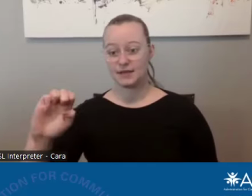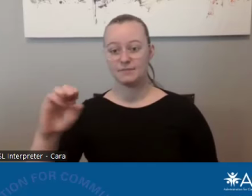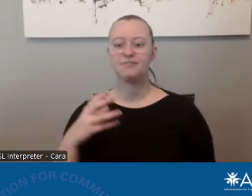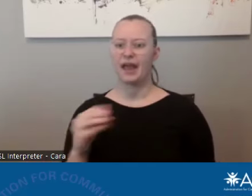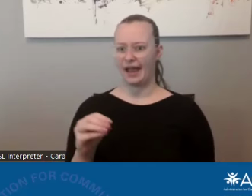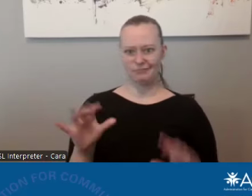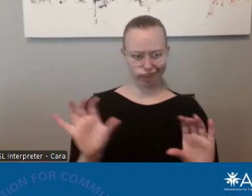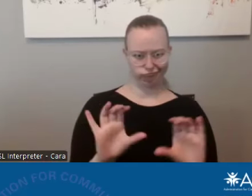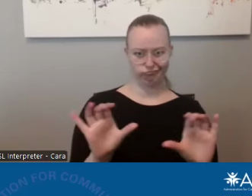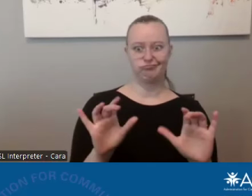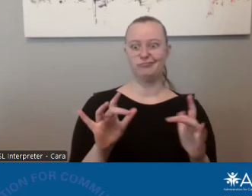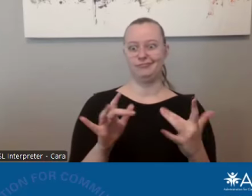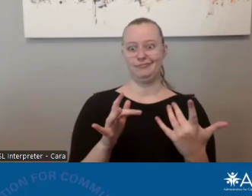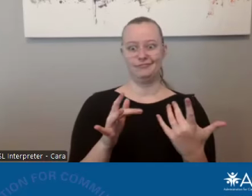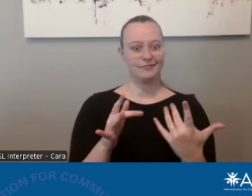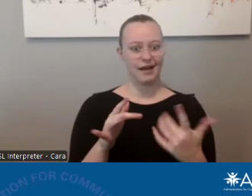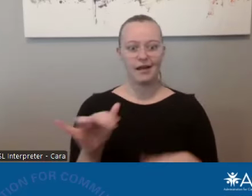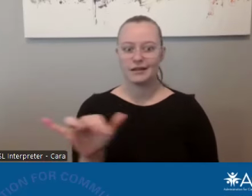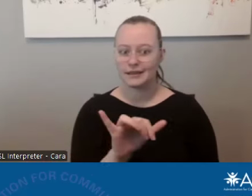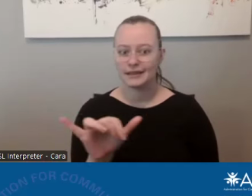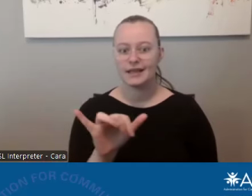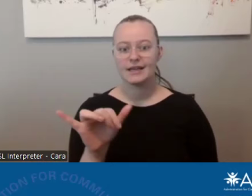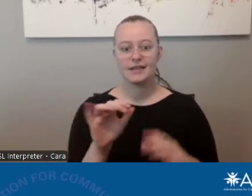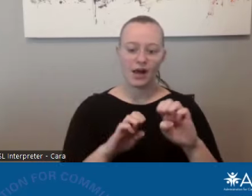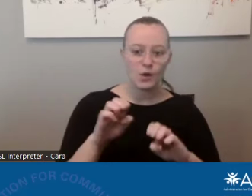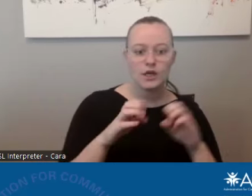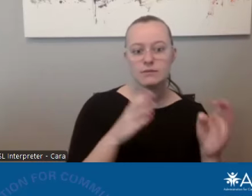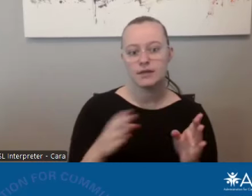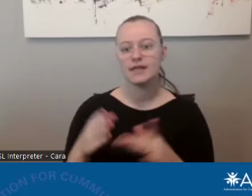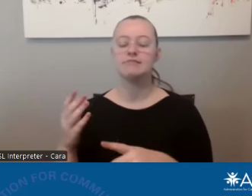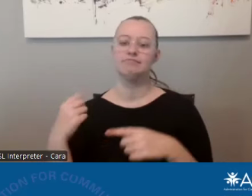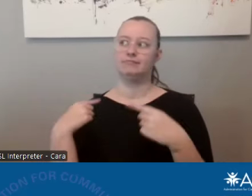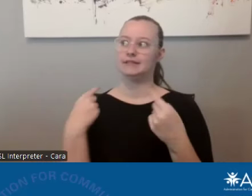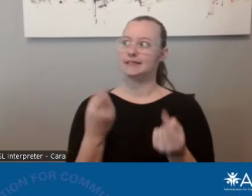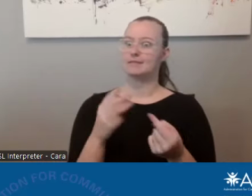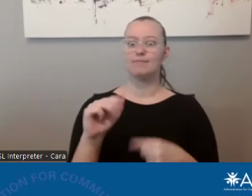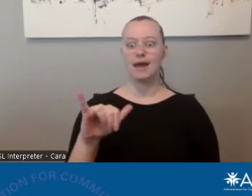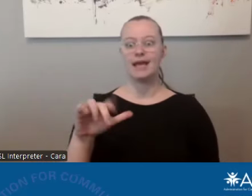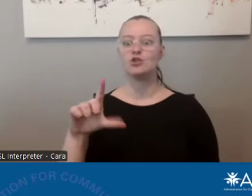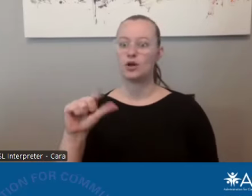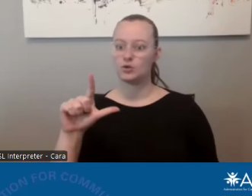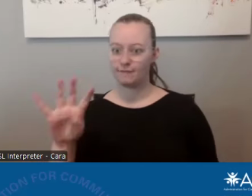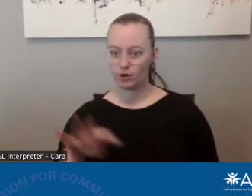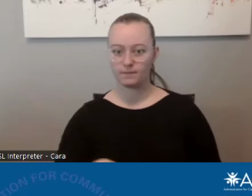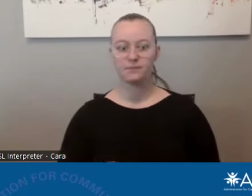Secretary for Planning and Evaluation since May 6th, 2024. In this capacity, she leads the Office of the